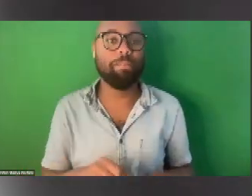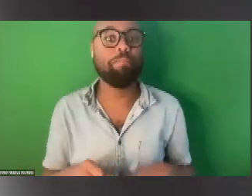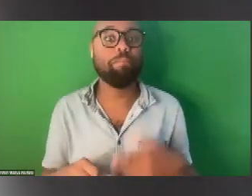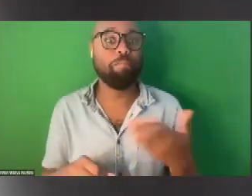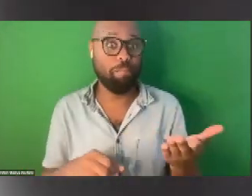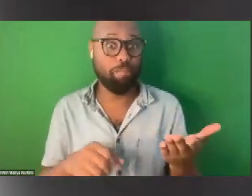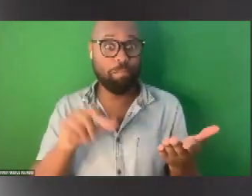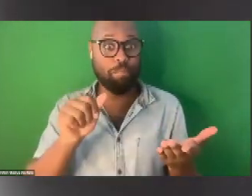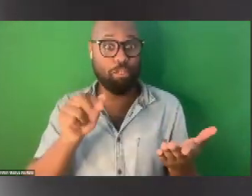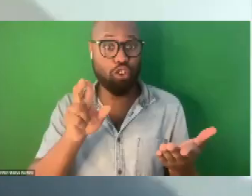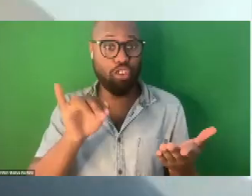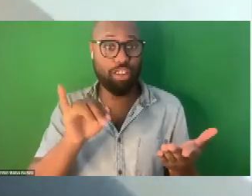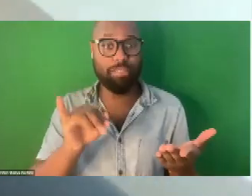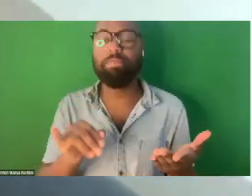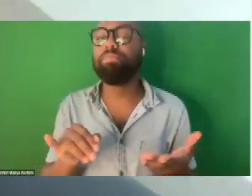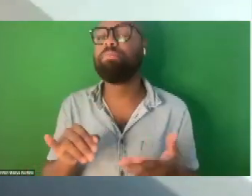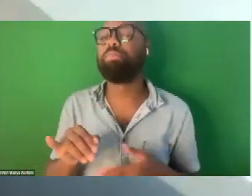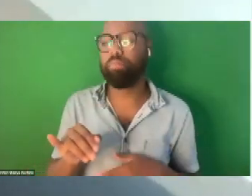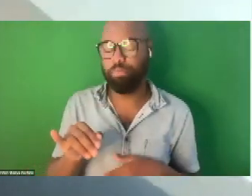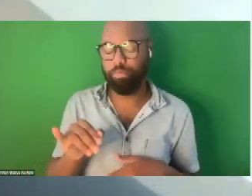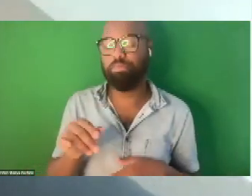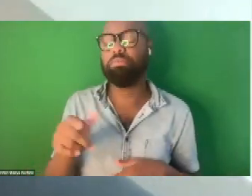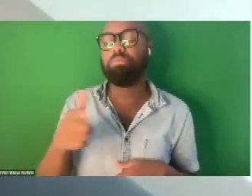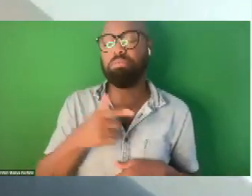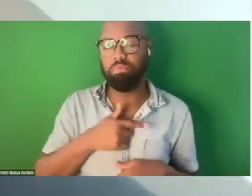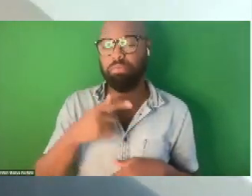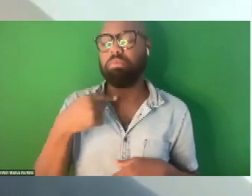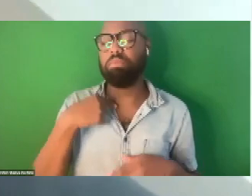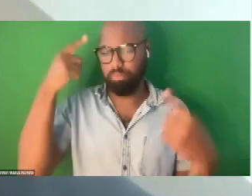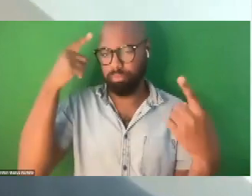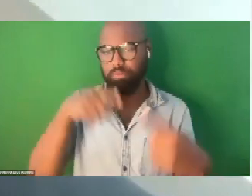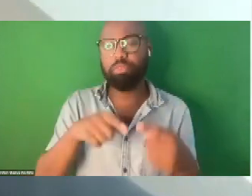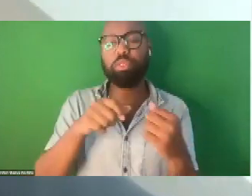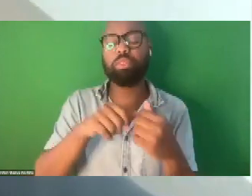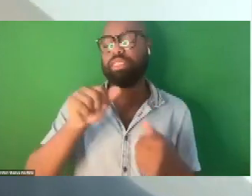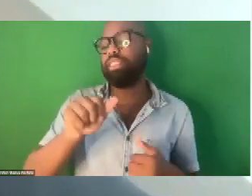Totally agree with Amy that there is a need